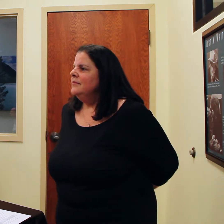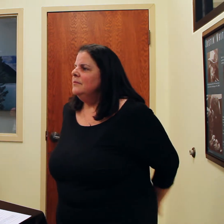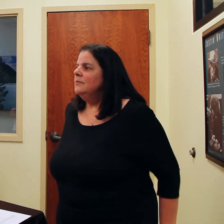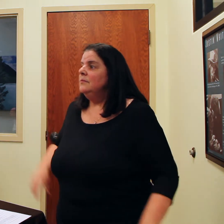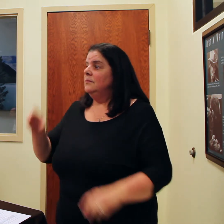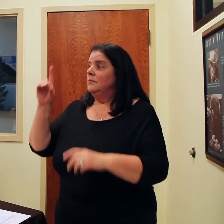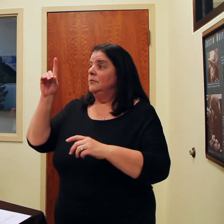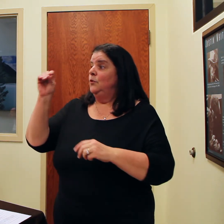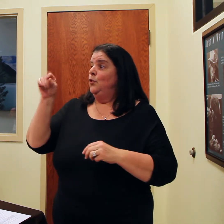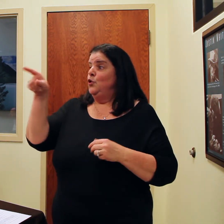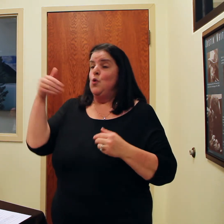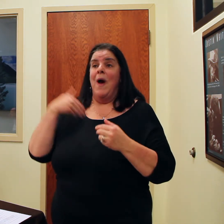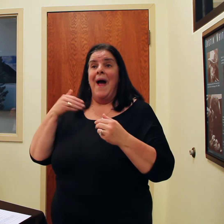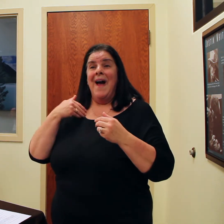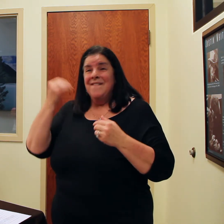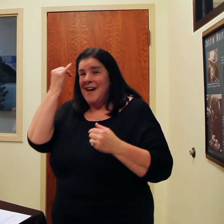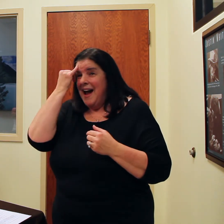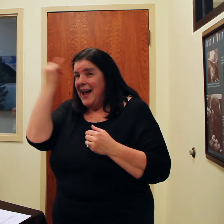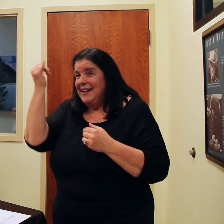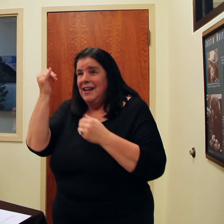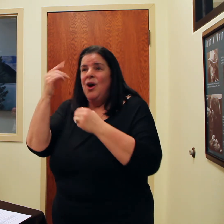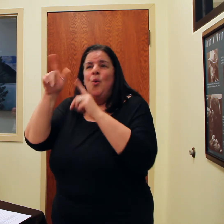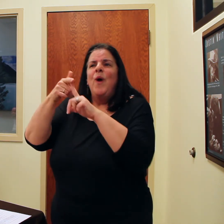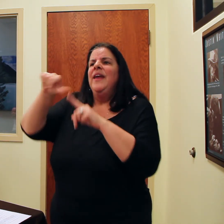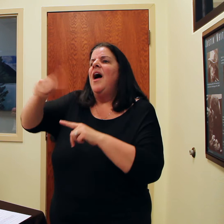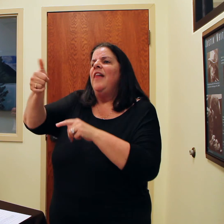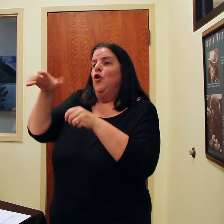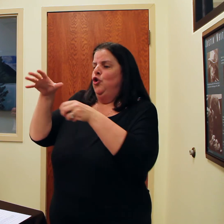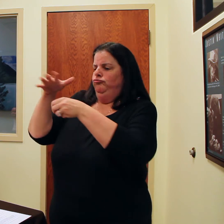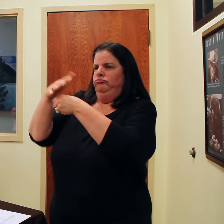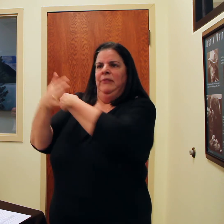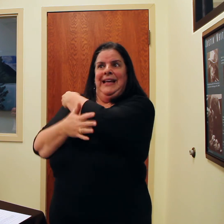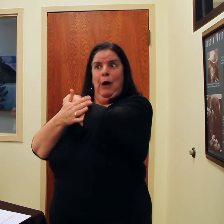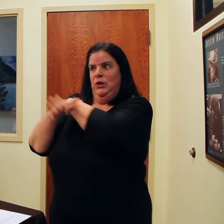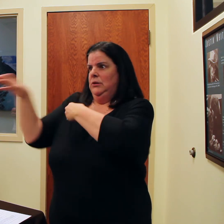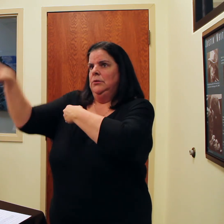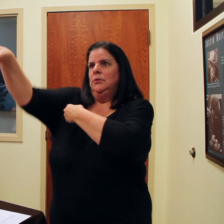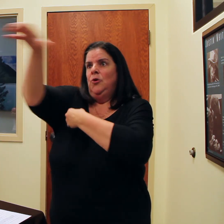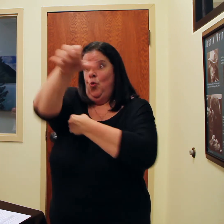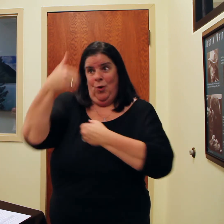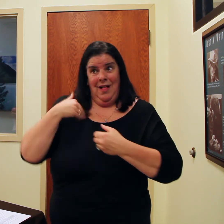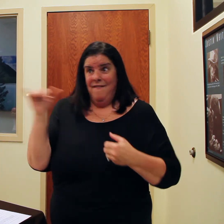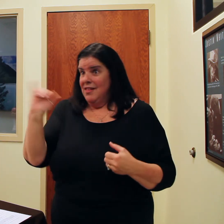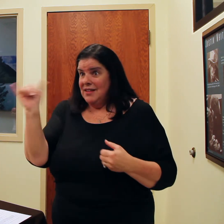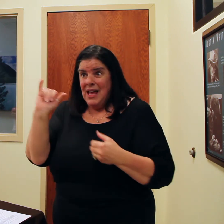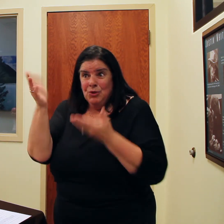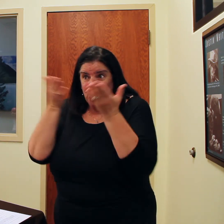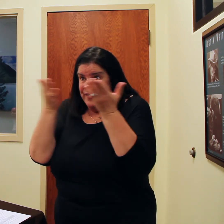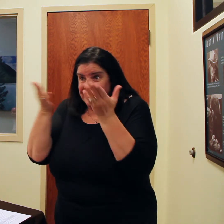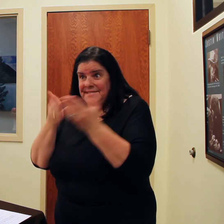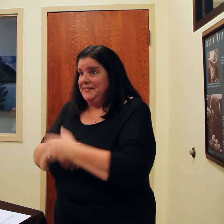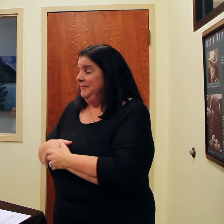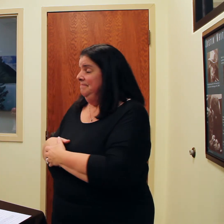[Voiceover] Do you have any idea when the other counties around us will have this service? That I do not.